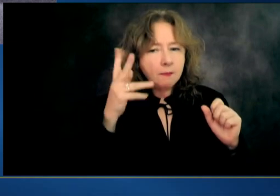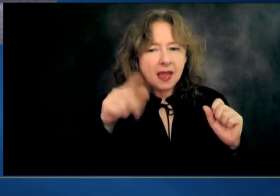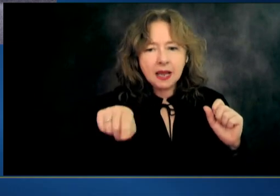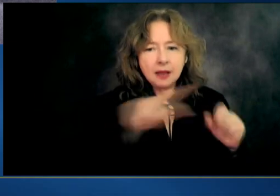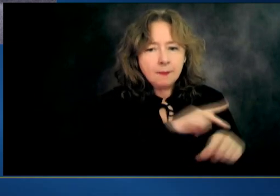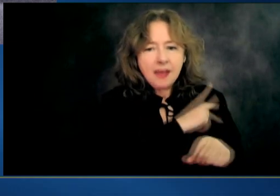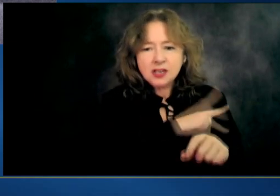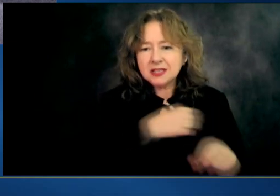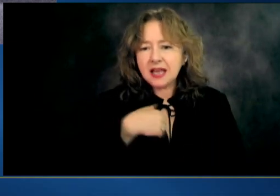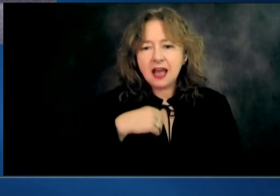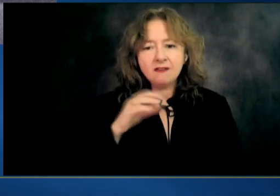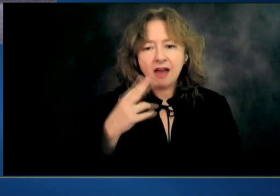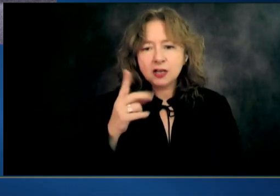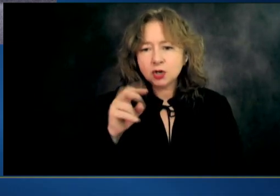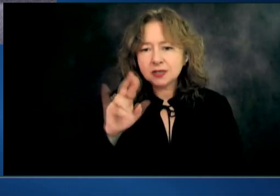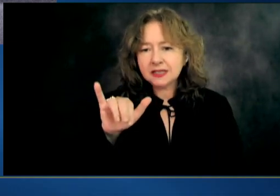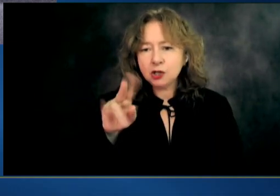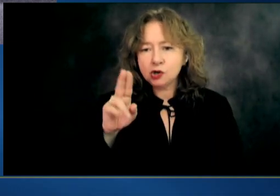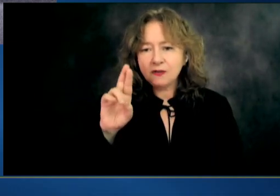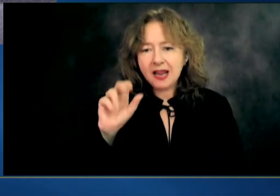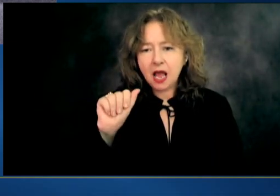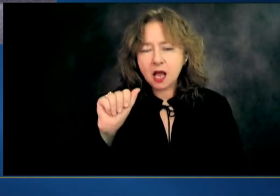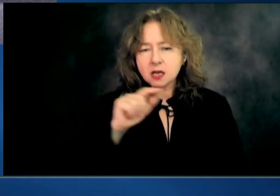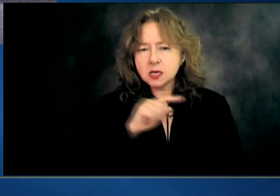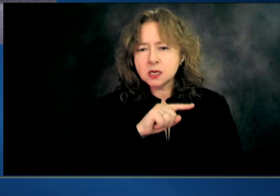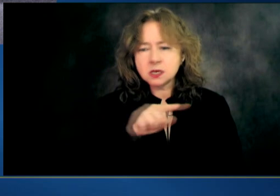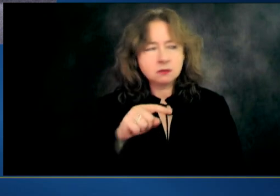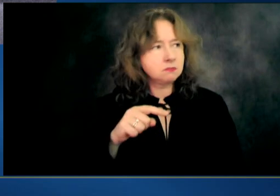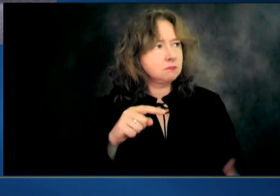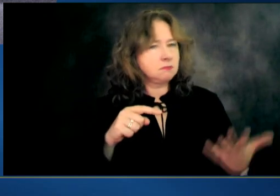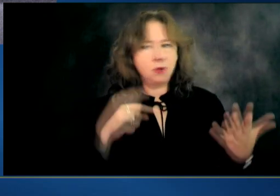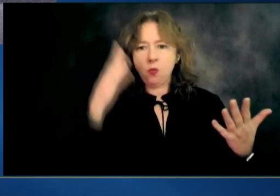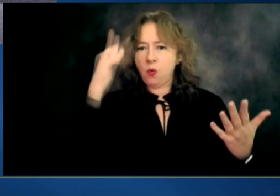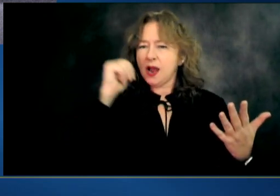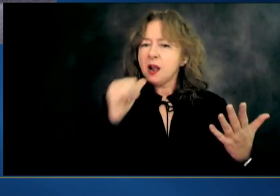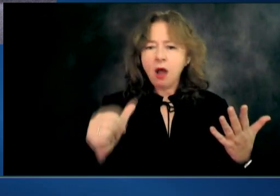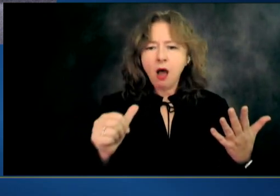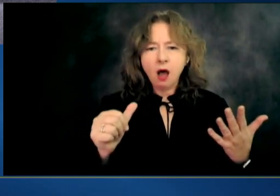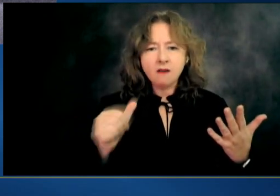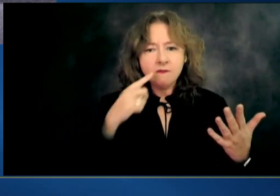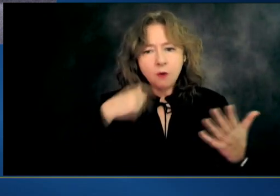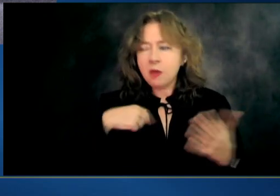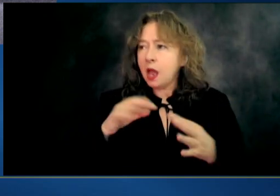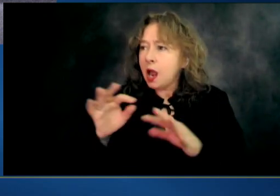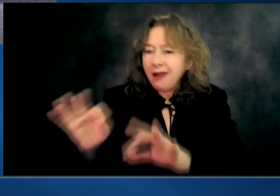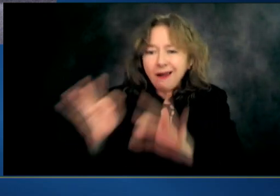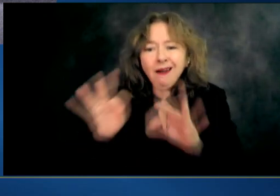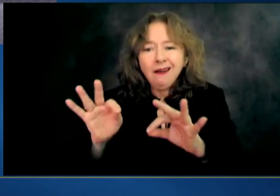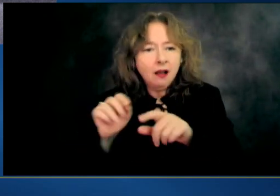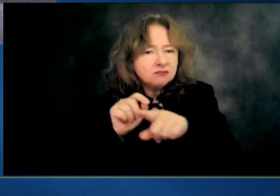just couldn't figure out, "Well, hey, we have this wonderful drug. Why aren't patients taking it?"